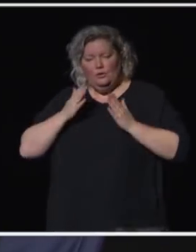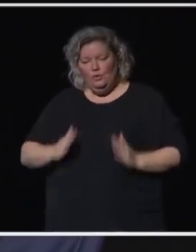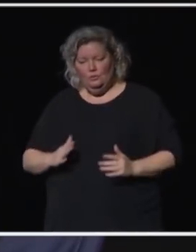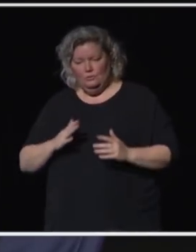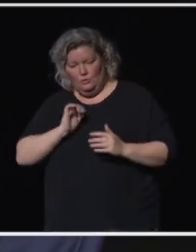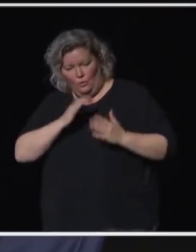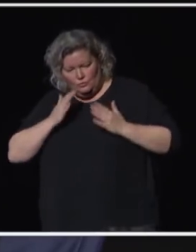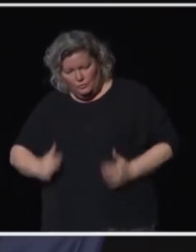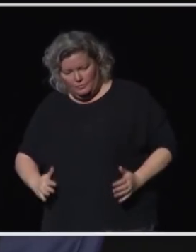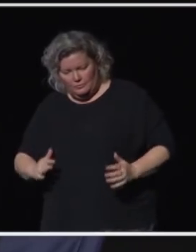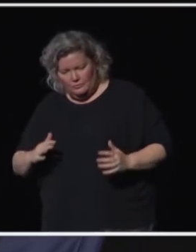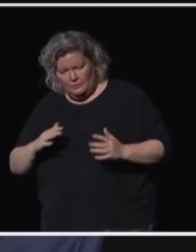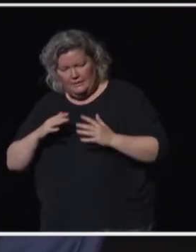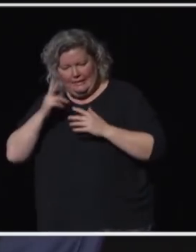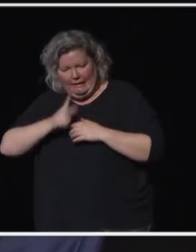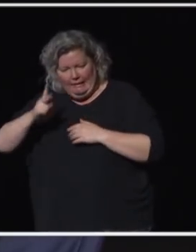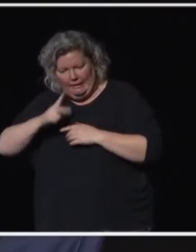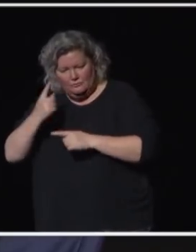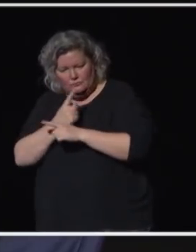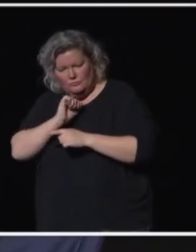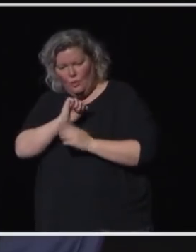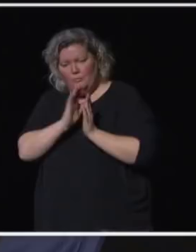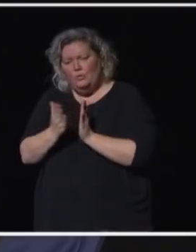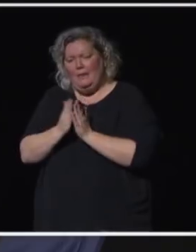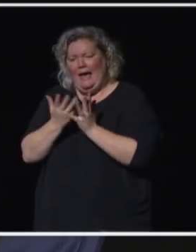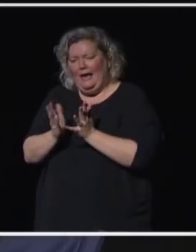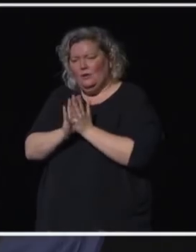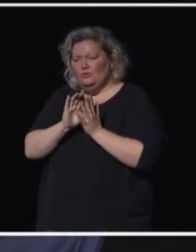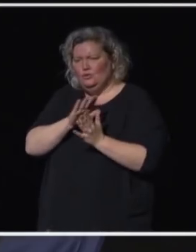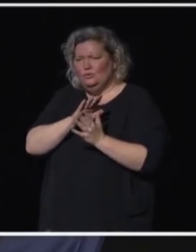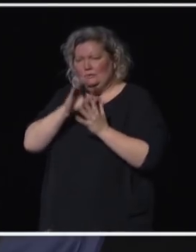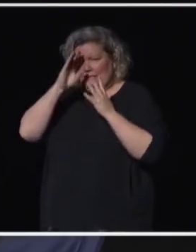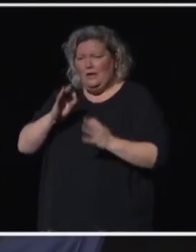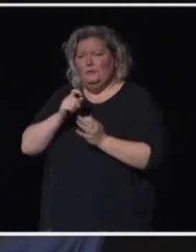It gets mentioned again and again in your book. How did you arrive at that idea to write about the body in that way?